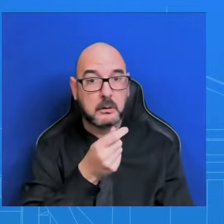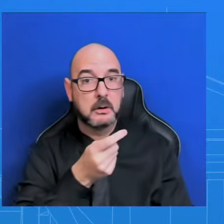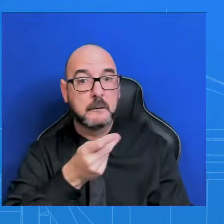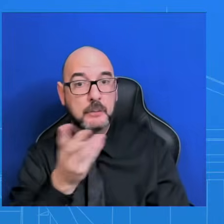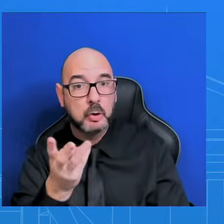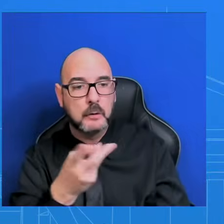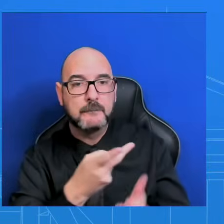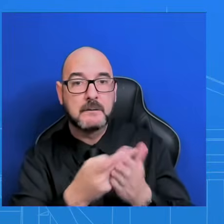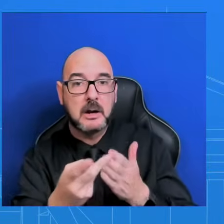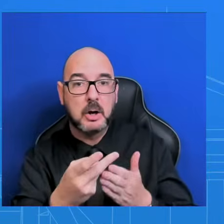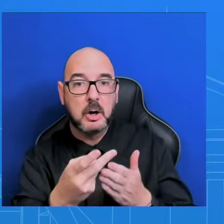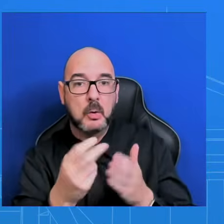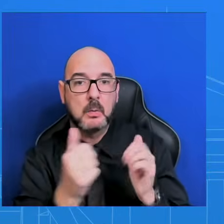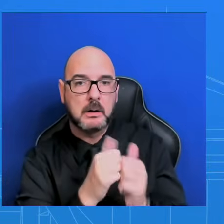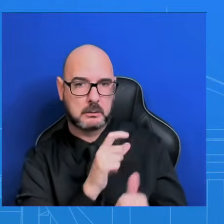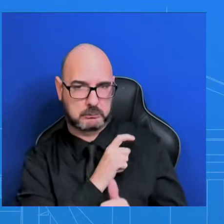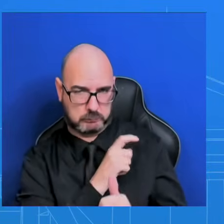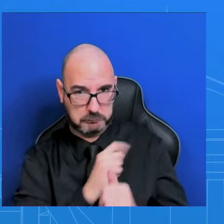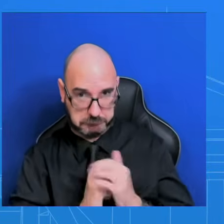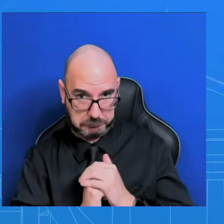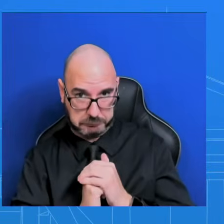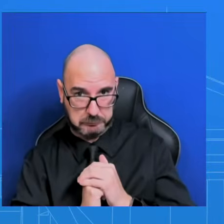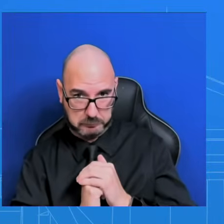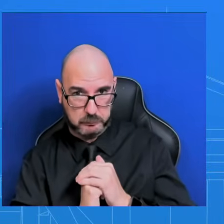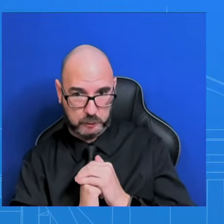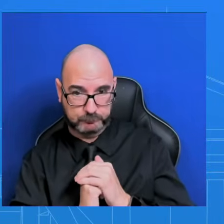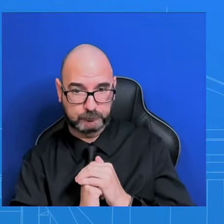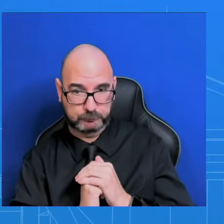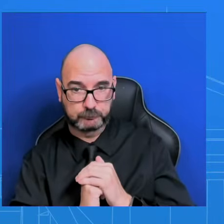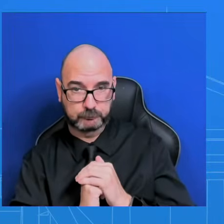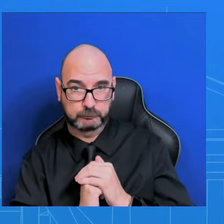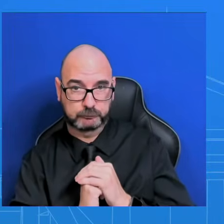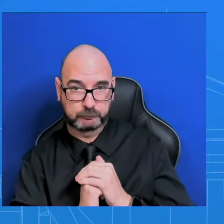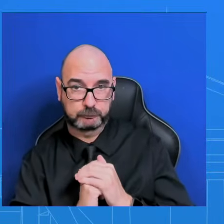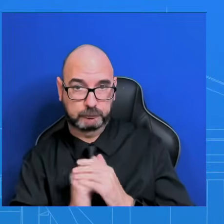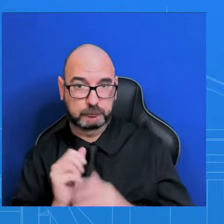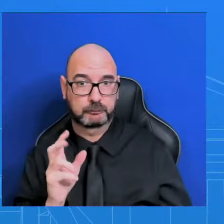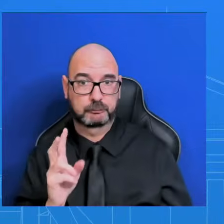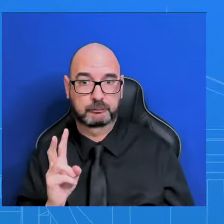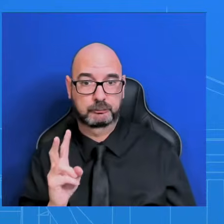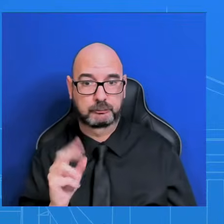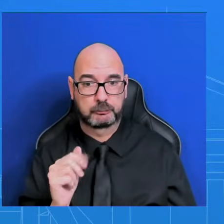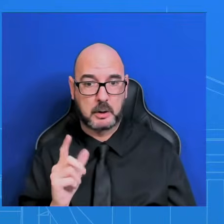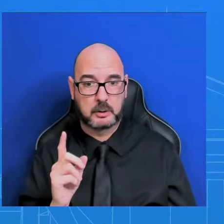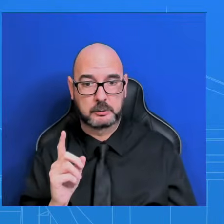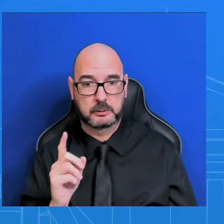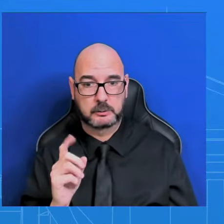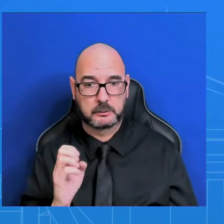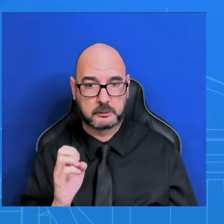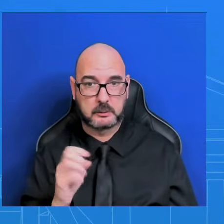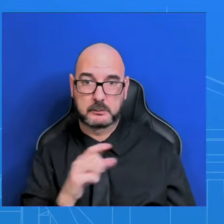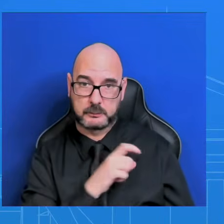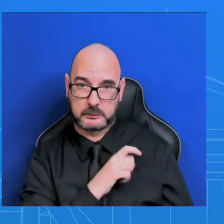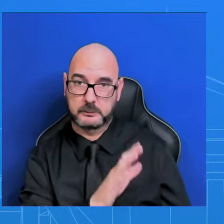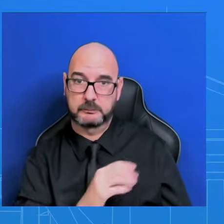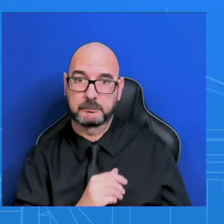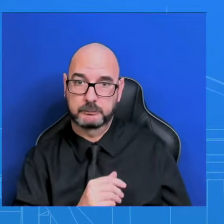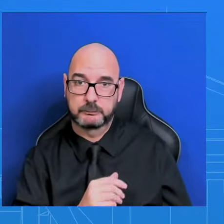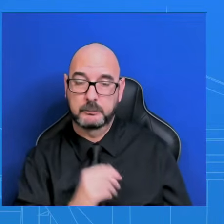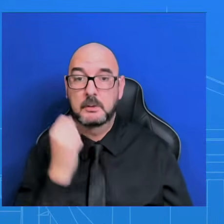And so, we can only imagine how this news adds to the heartbreaking Uvalde families --